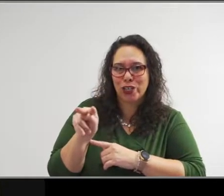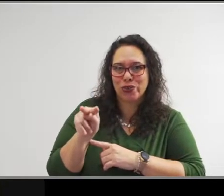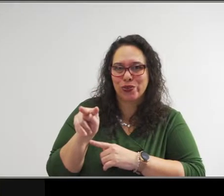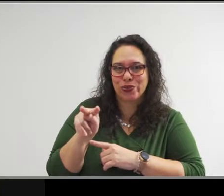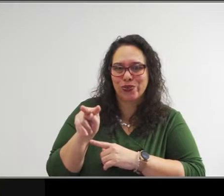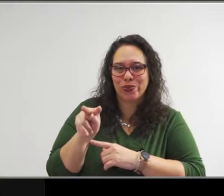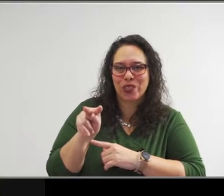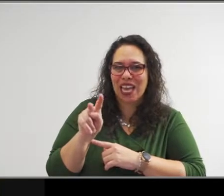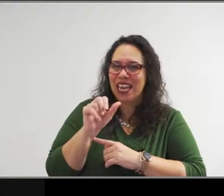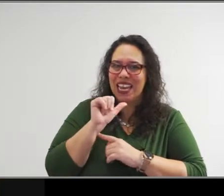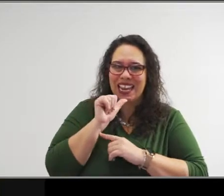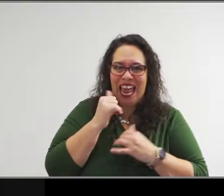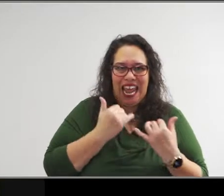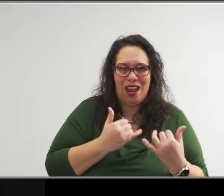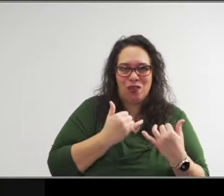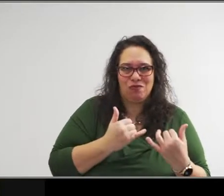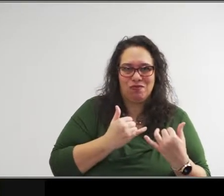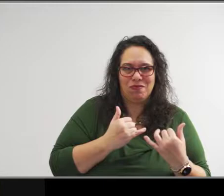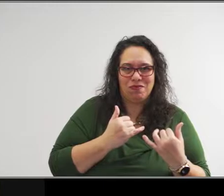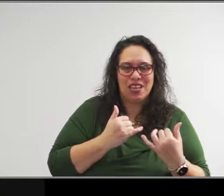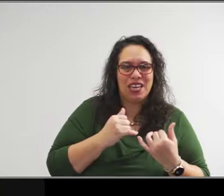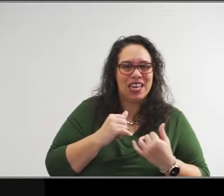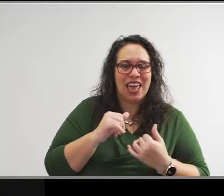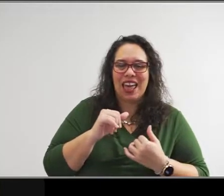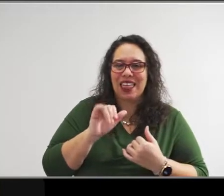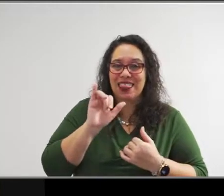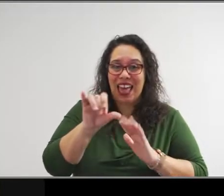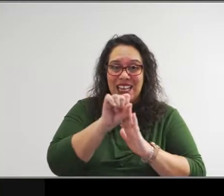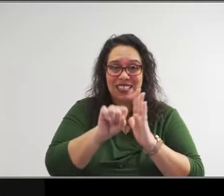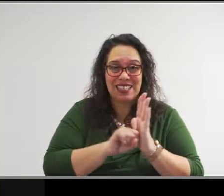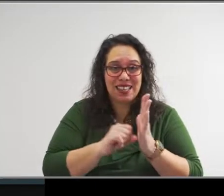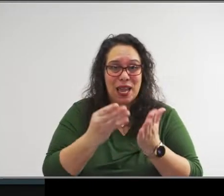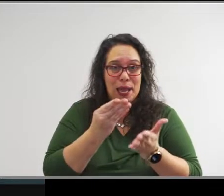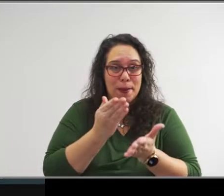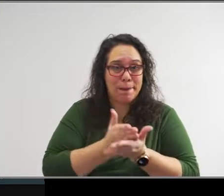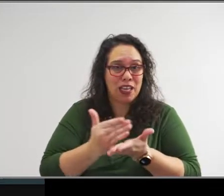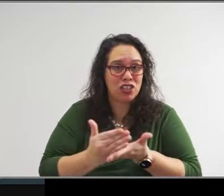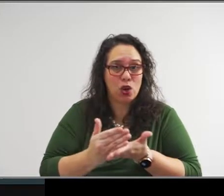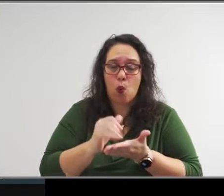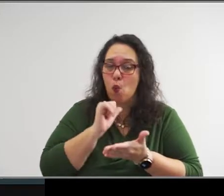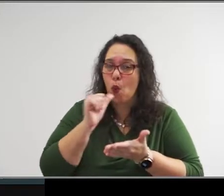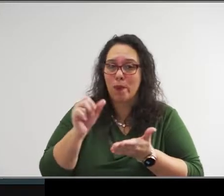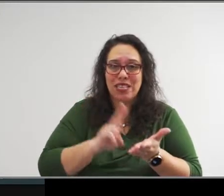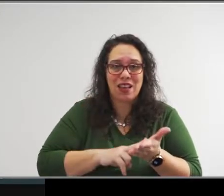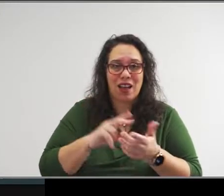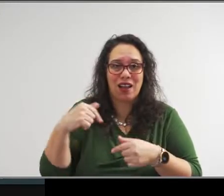that doesn't get signed until June. So the additional funding, the increase in Cola,